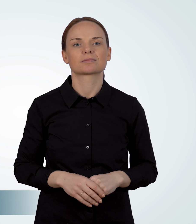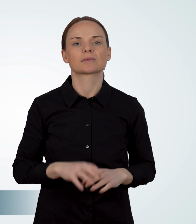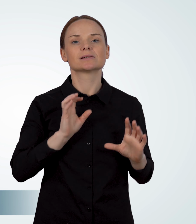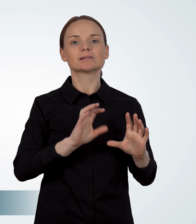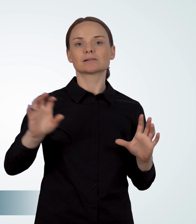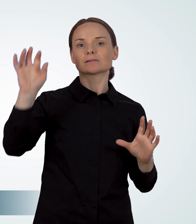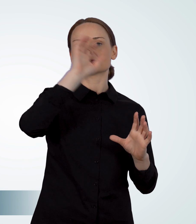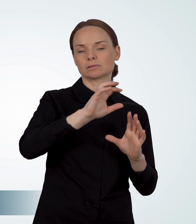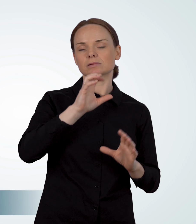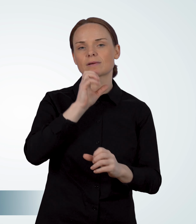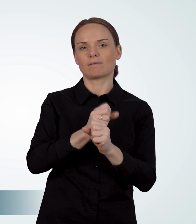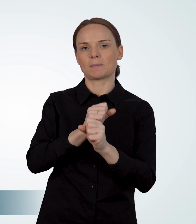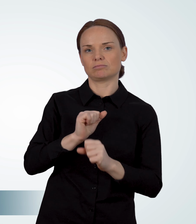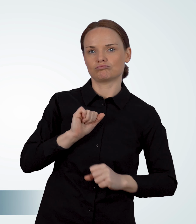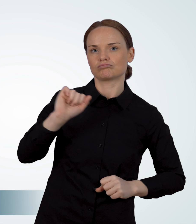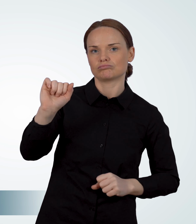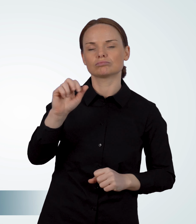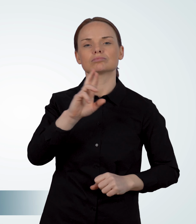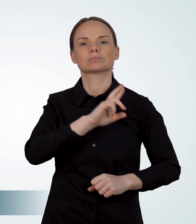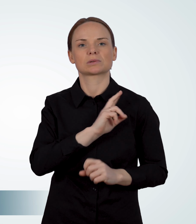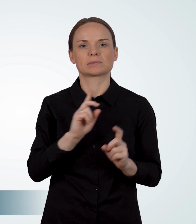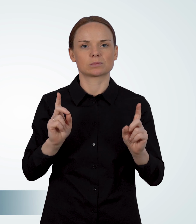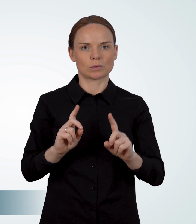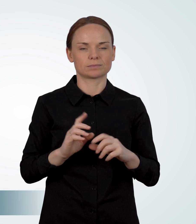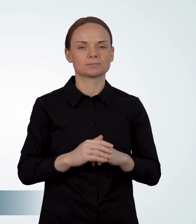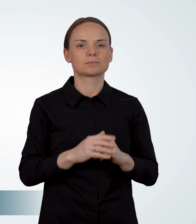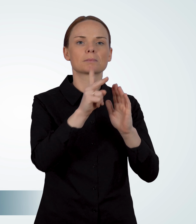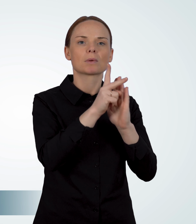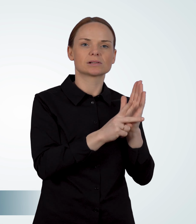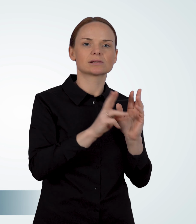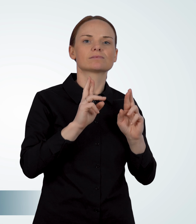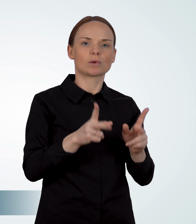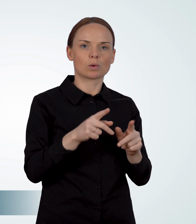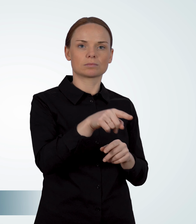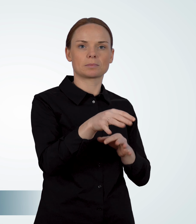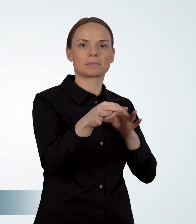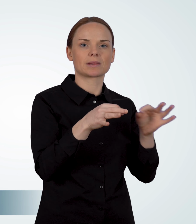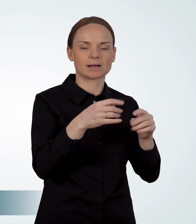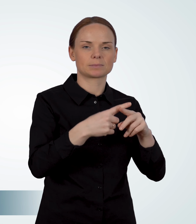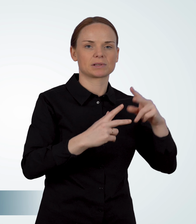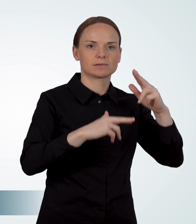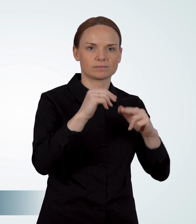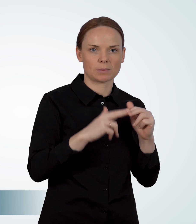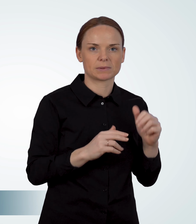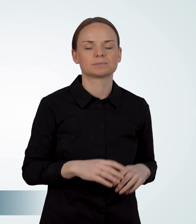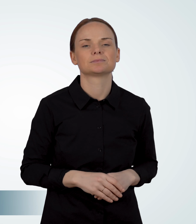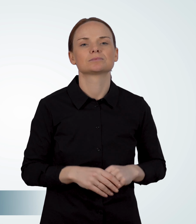State and territory governments are responsible for: • planning and development policies